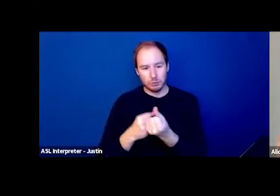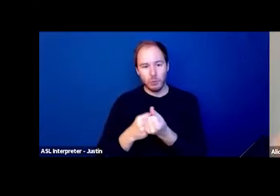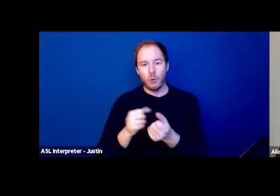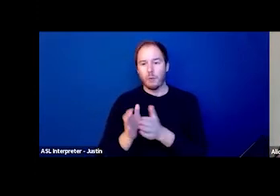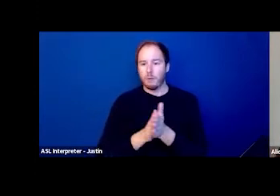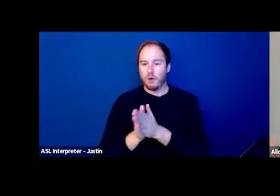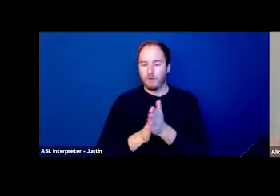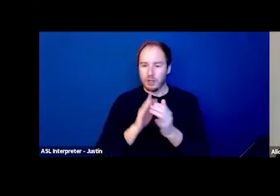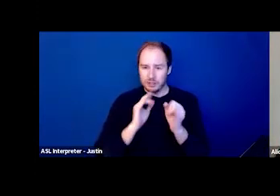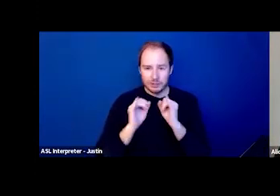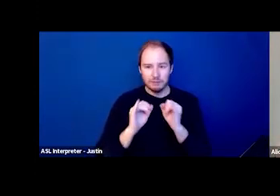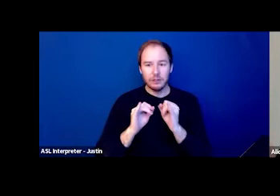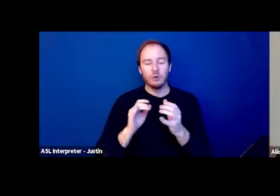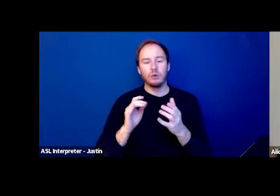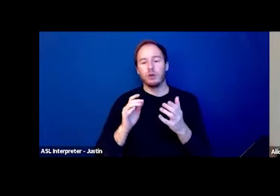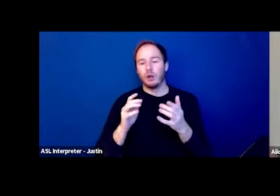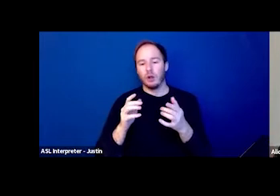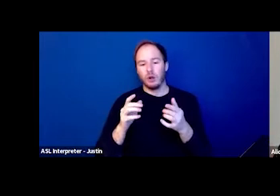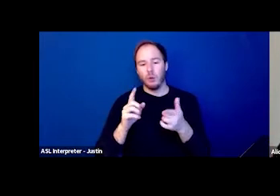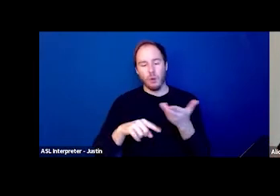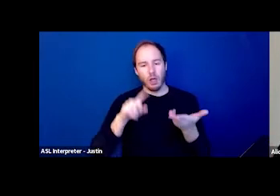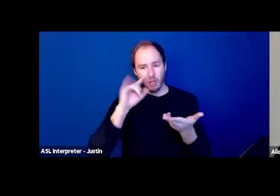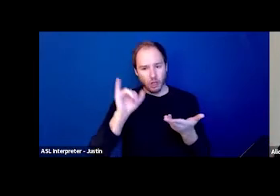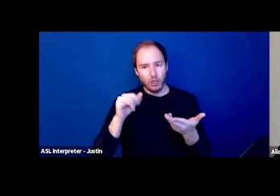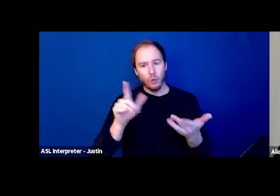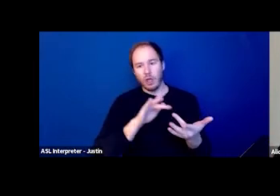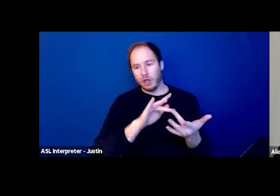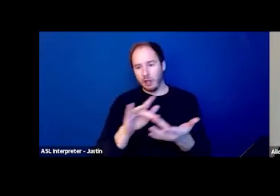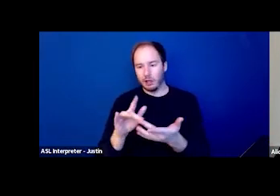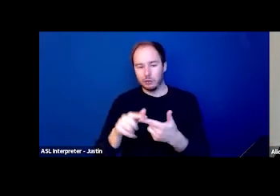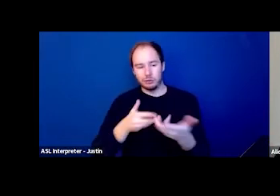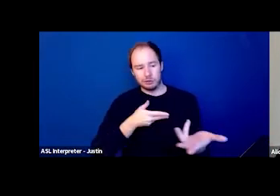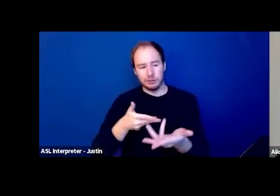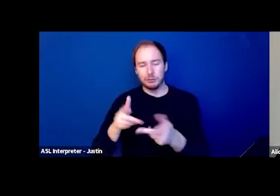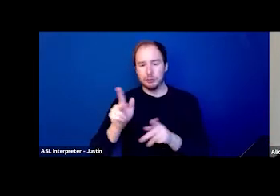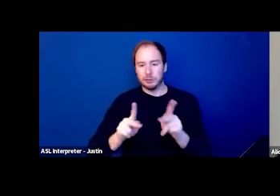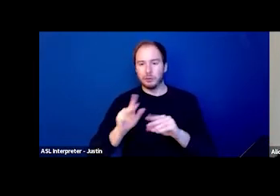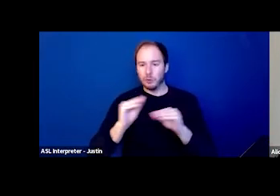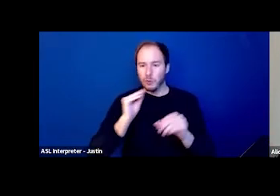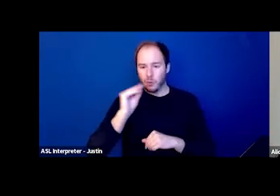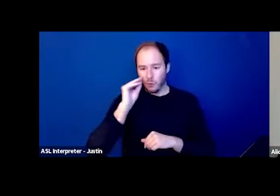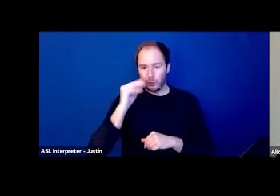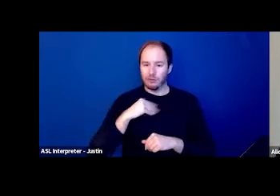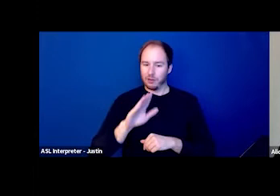actually look like when you are conducting outreach and engaging with people experiencing homelessness, who have behavioral health needs,